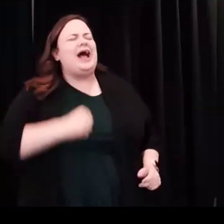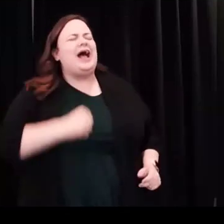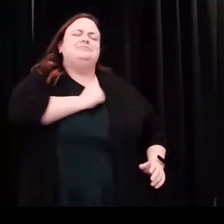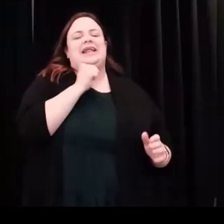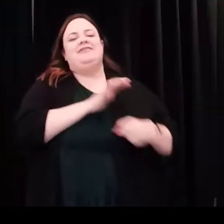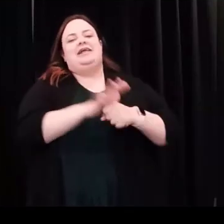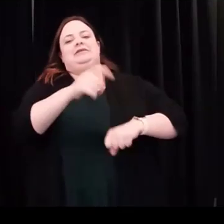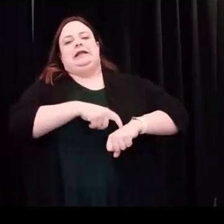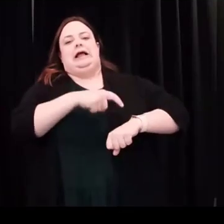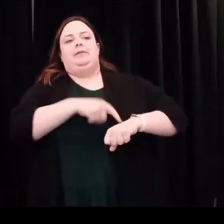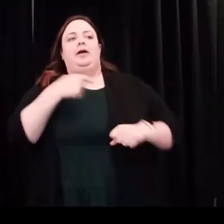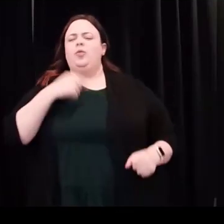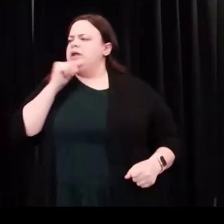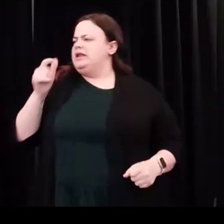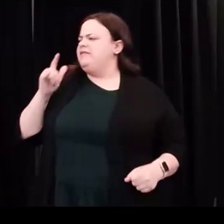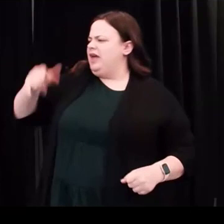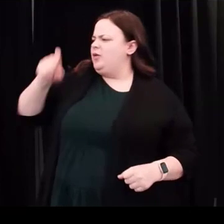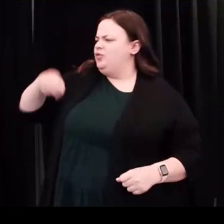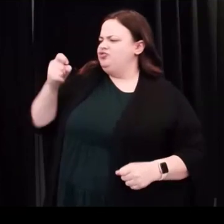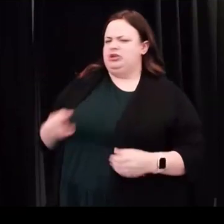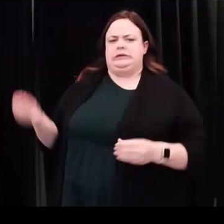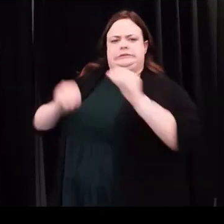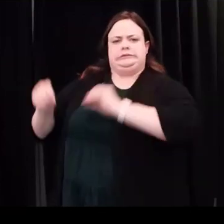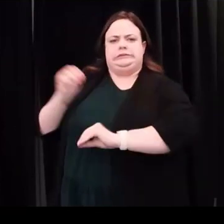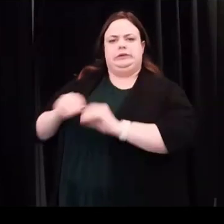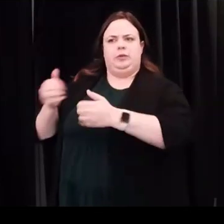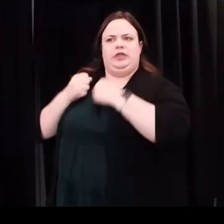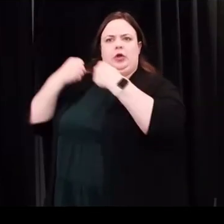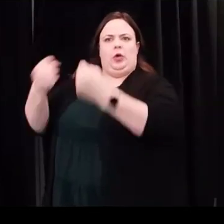I mean we didn't fly, we should have put some in the back of the car.